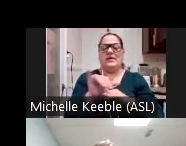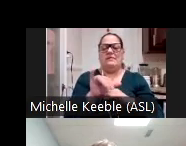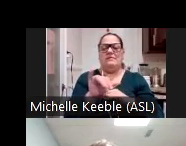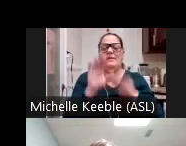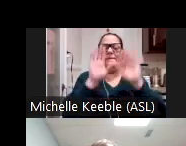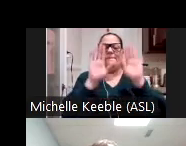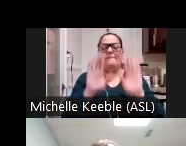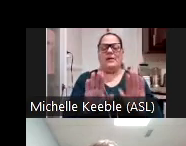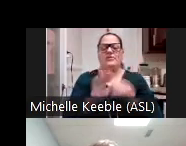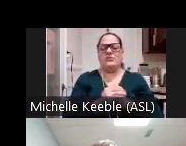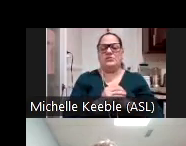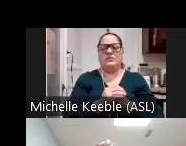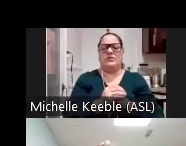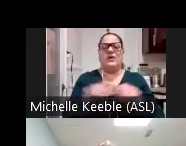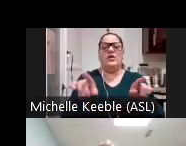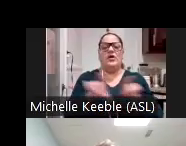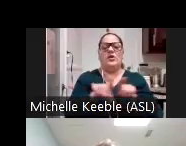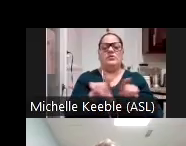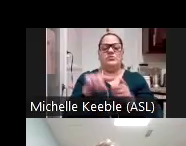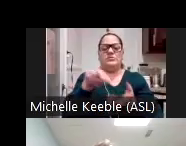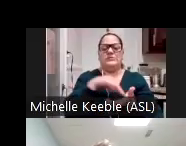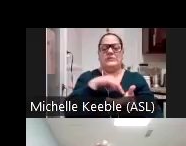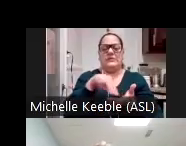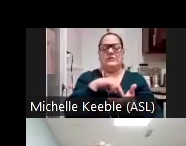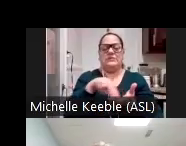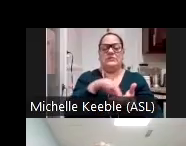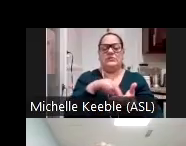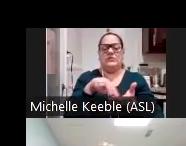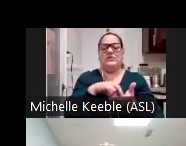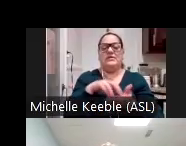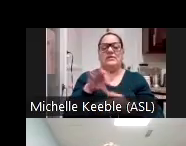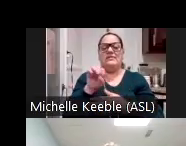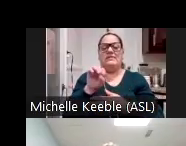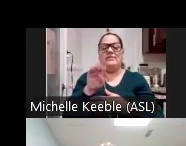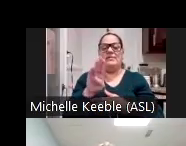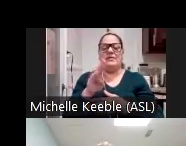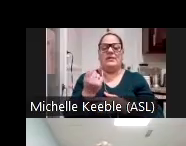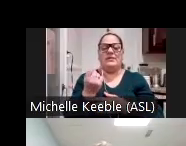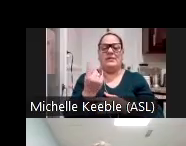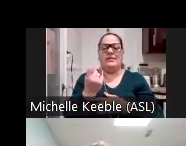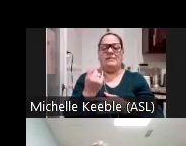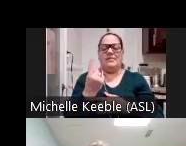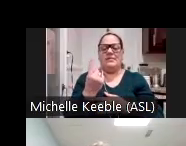weaver of dance. So as I said uh February 11th, which will be next month, Lois Curtis and the